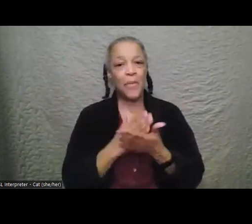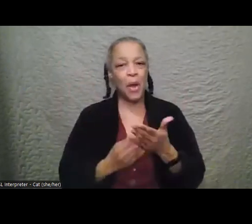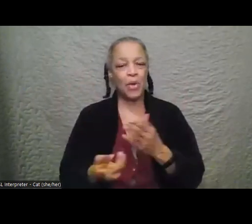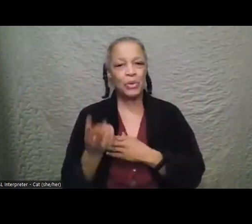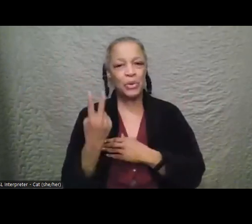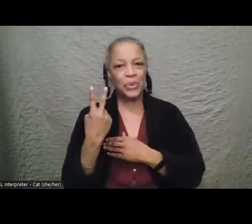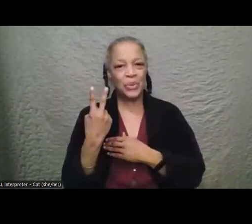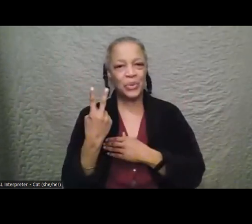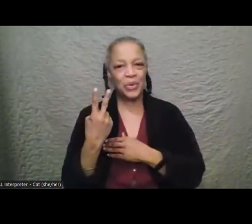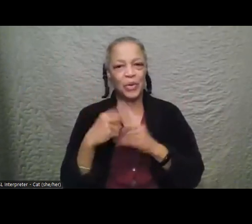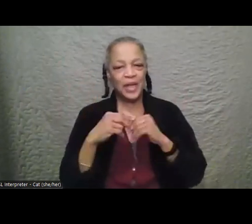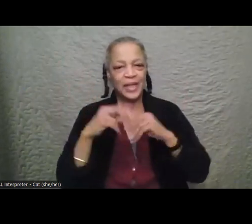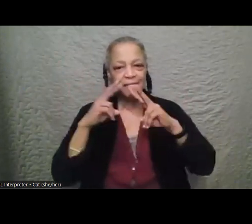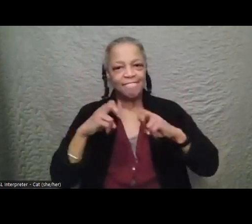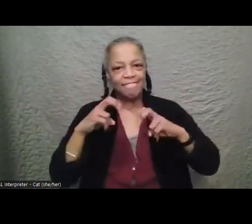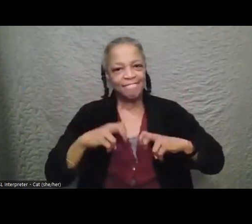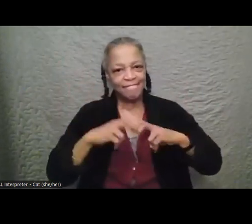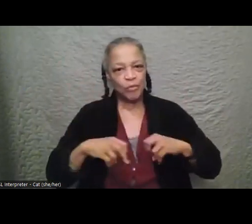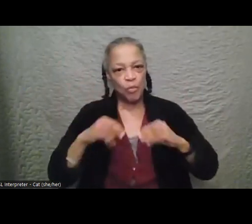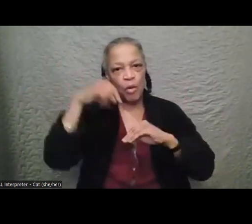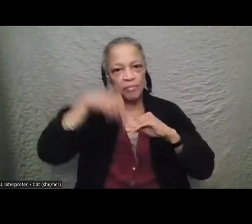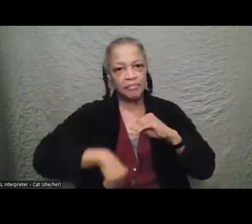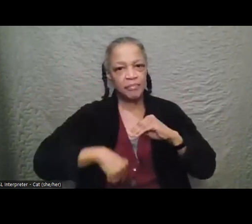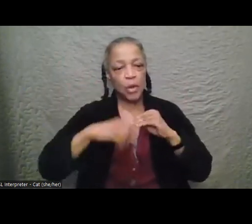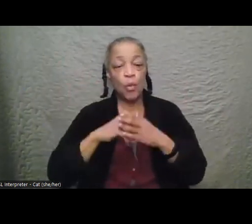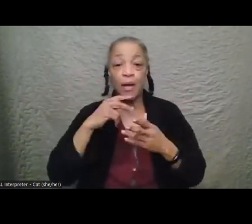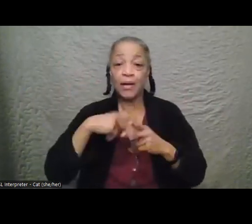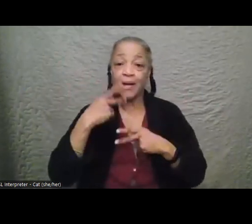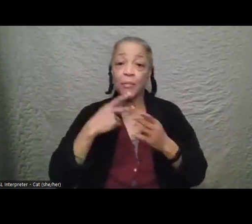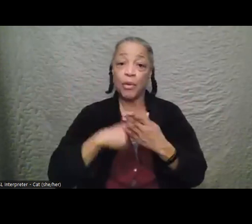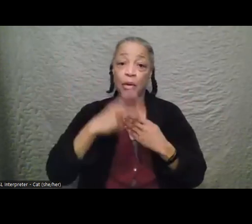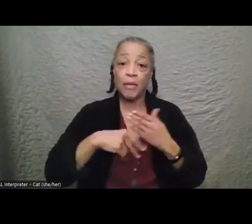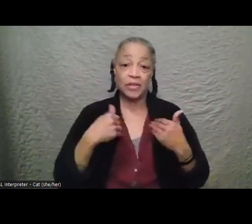could take into what kinds of programs are out there for home and community-based services